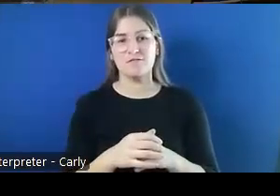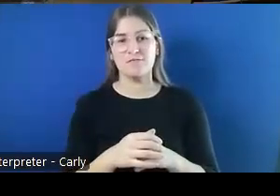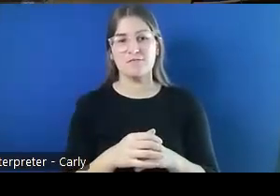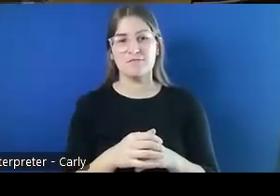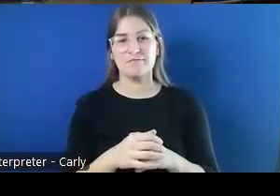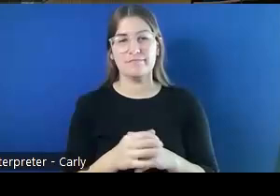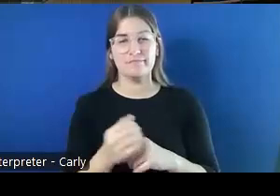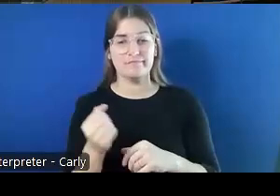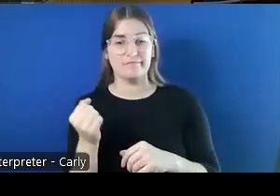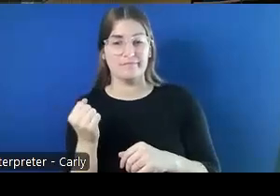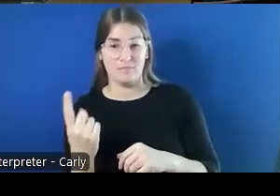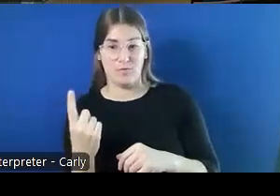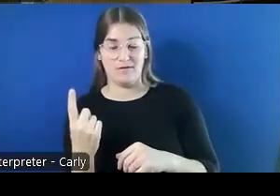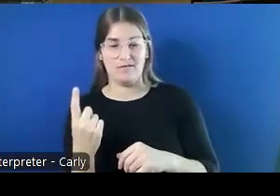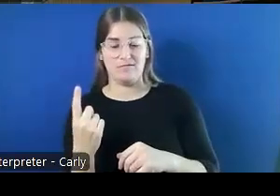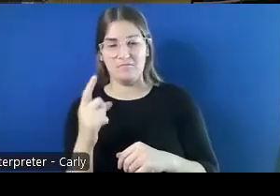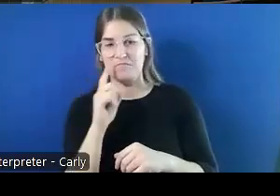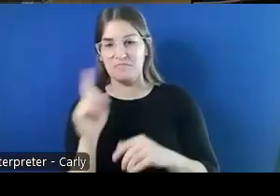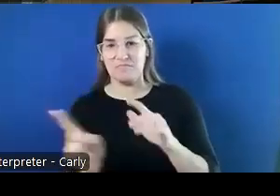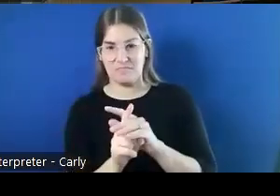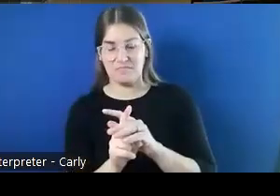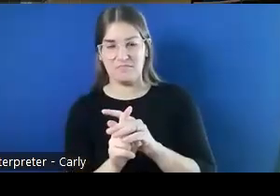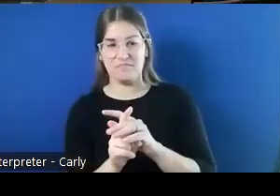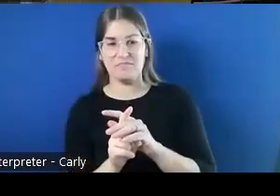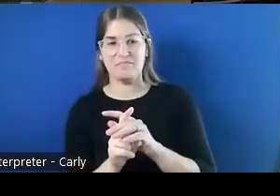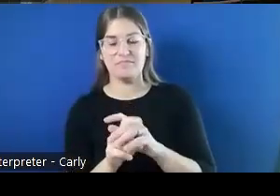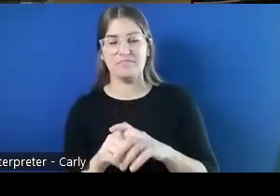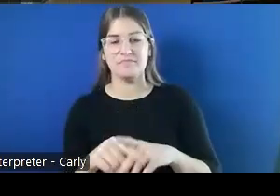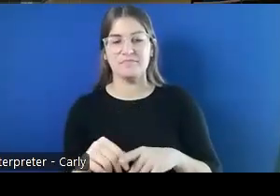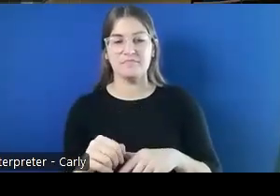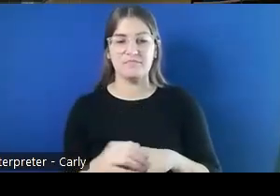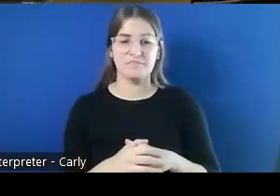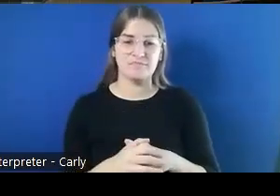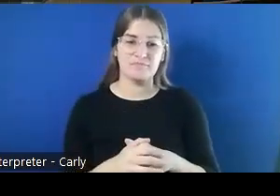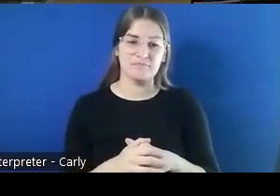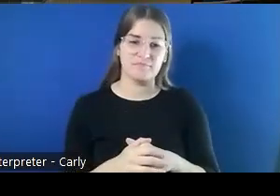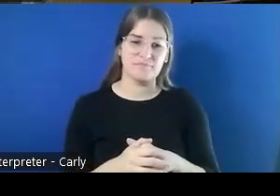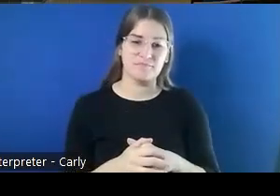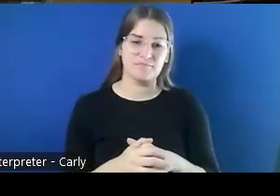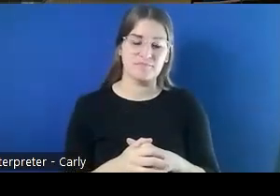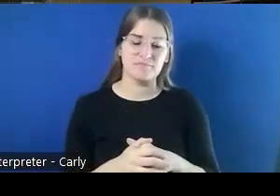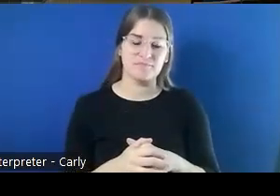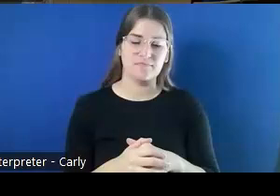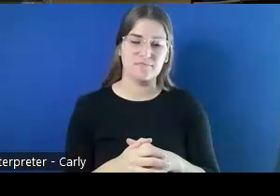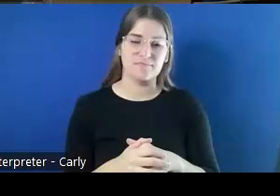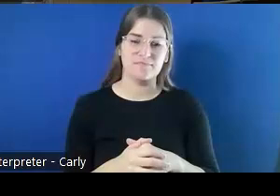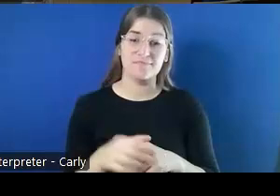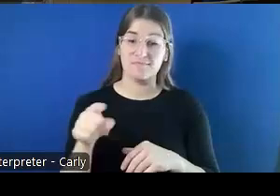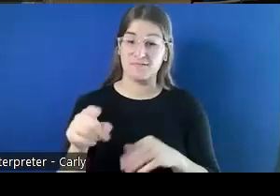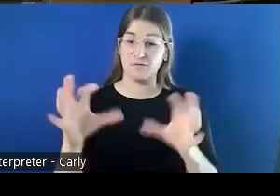to kind of on to what was said before is is it's kind of this very invisible population you know